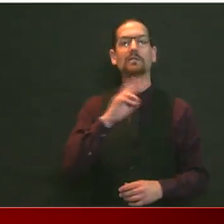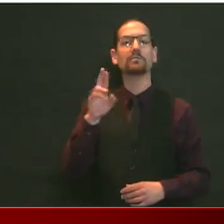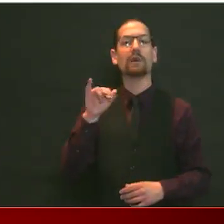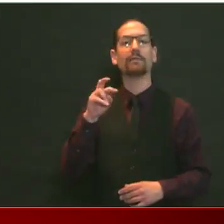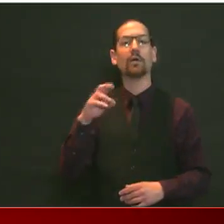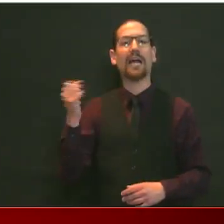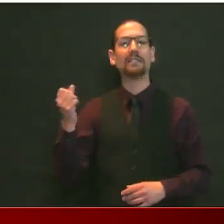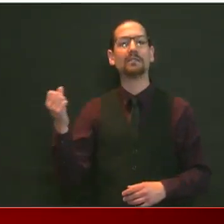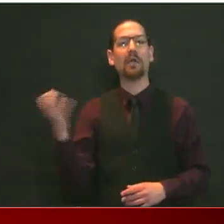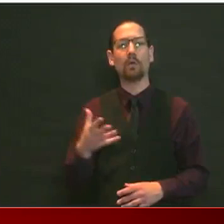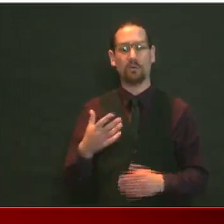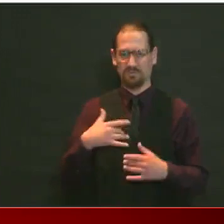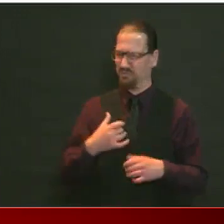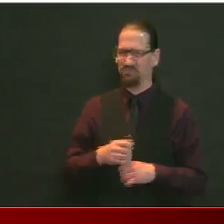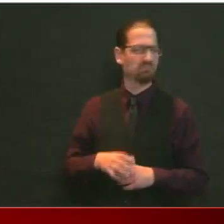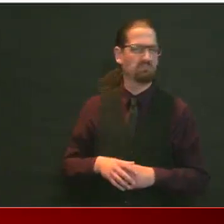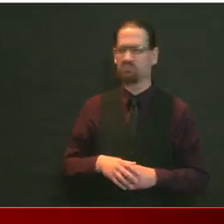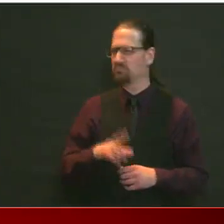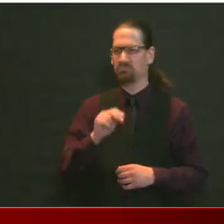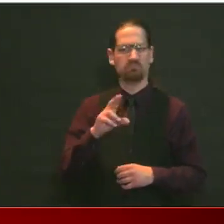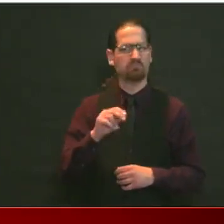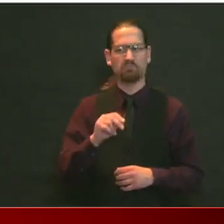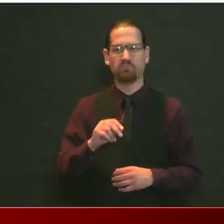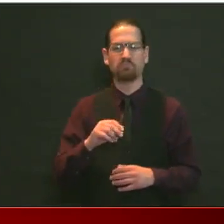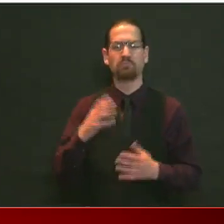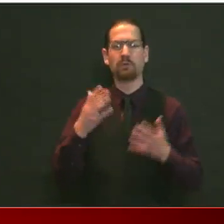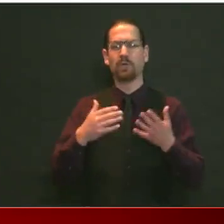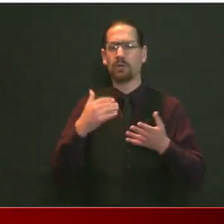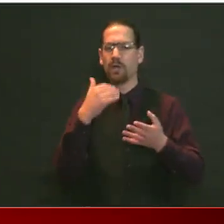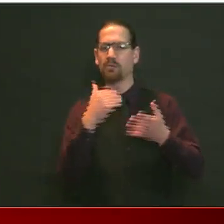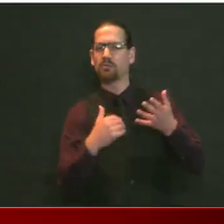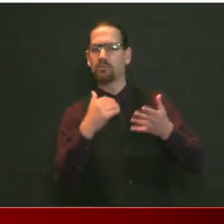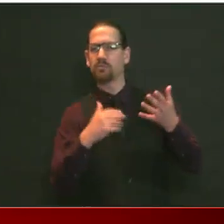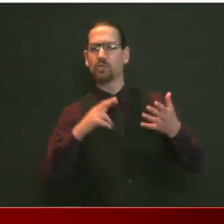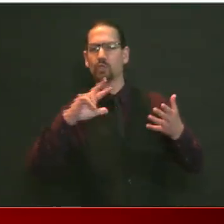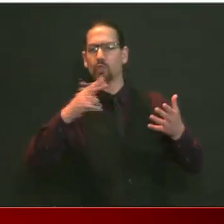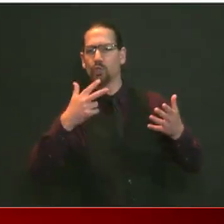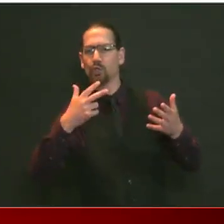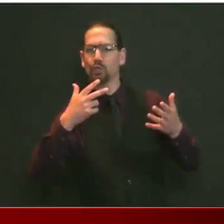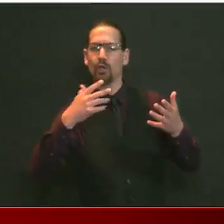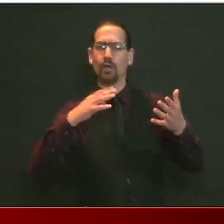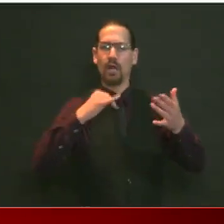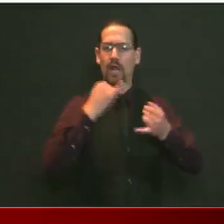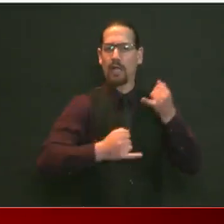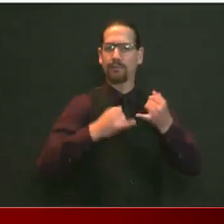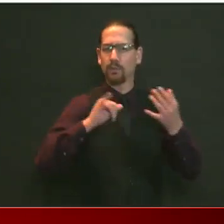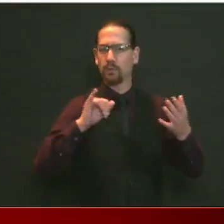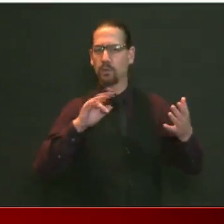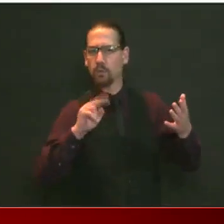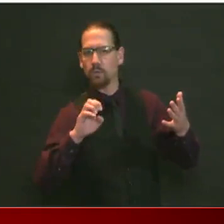DISADVANTAGE. WE'RE NOT GOING TO BE READY BY JUNE 1ST TO SAFELY OPEN TWIN RIVER. WHETHER IT'S MID JUNE OR JULY